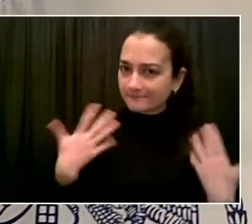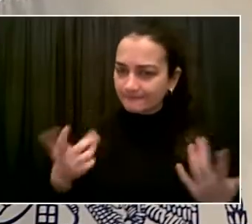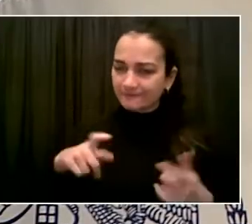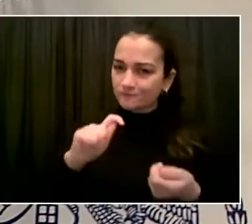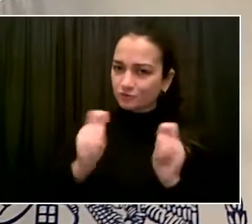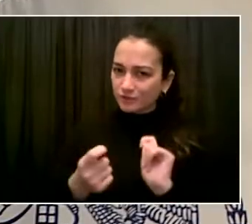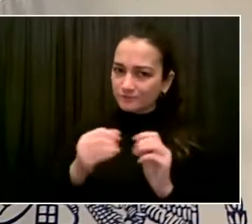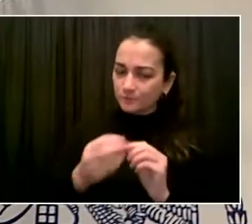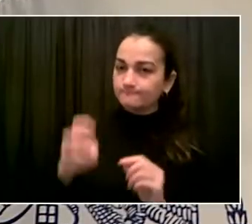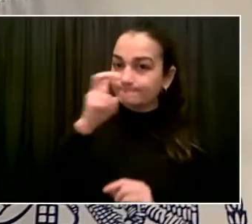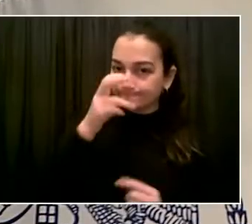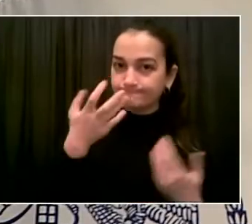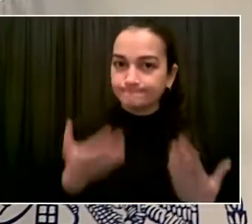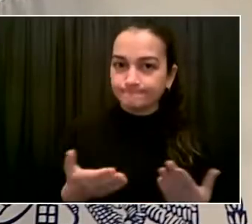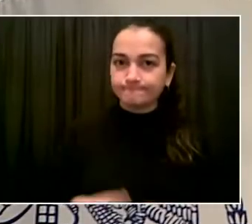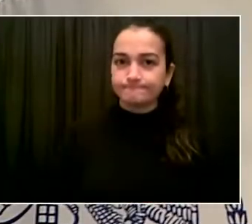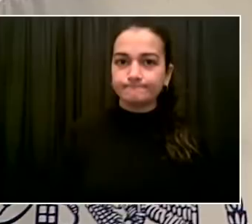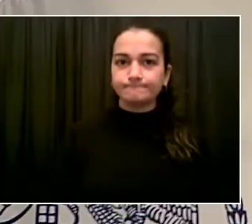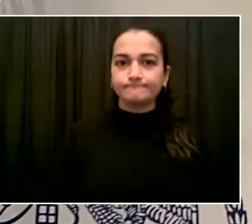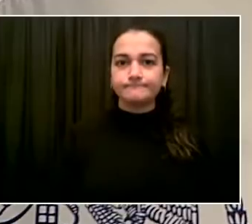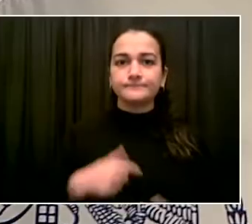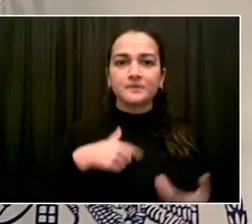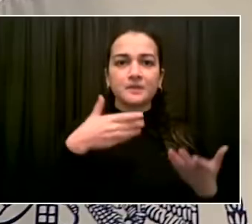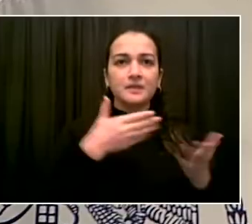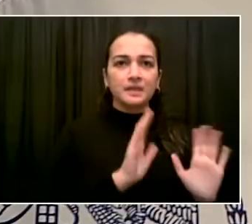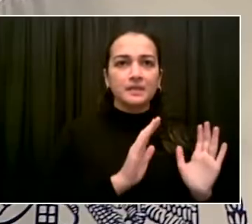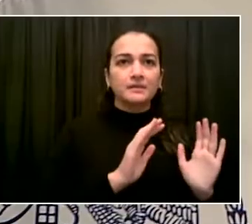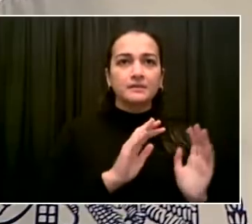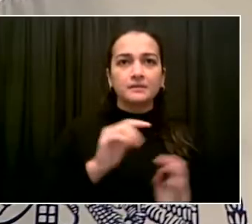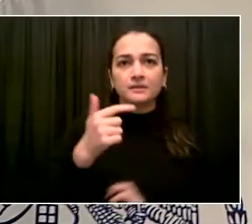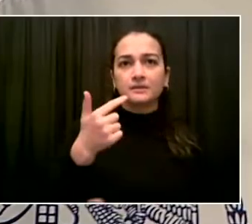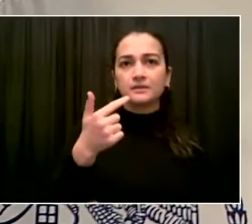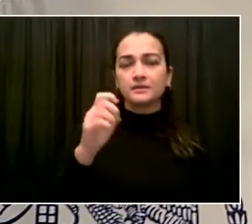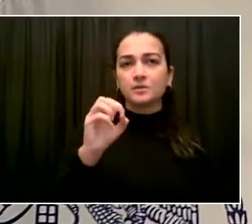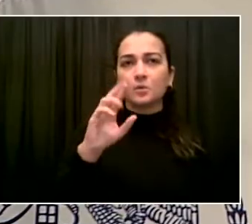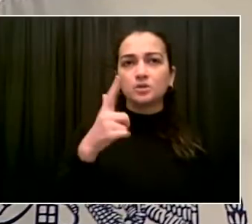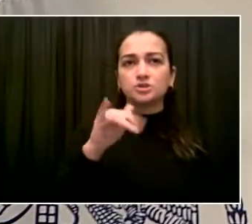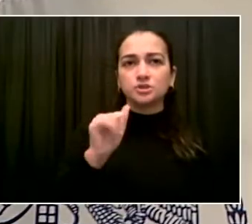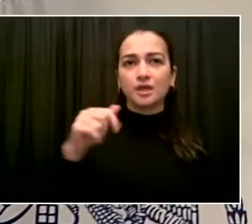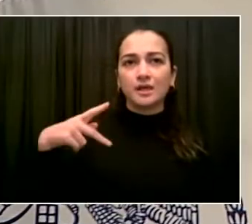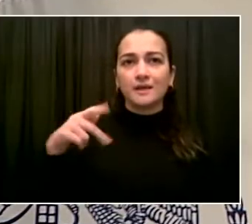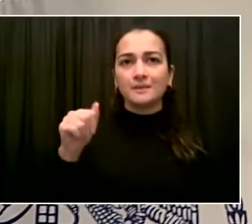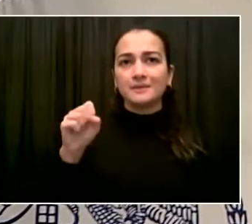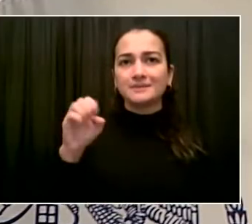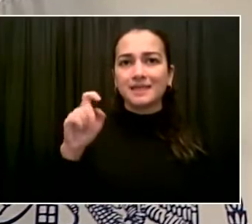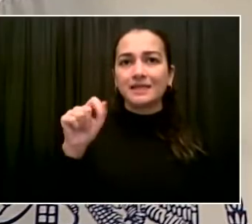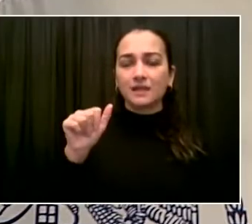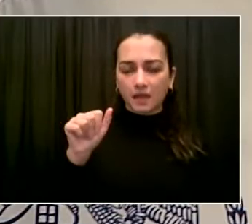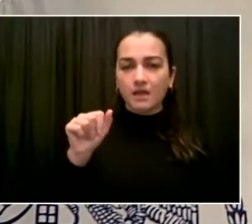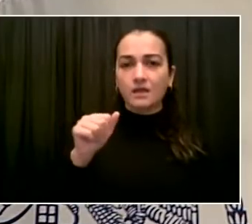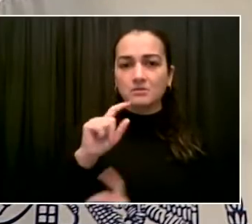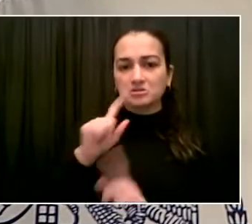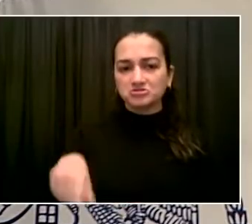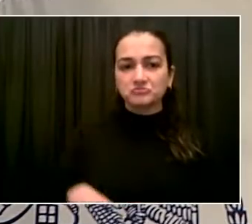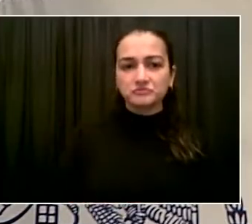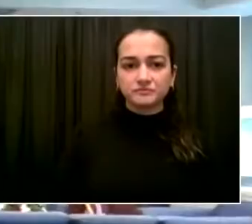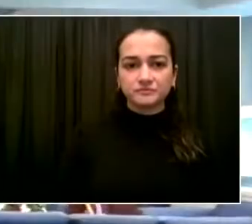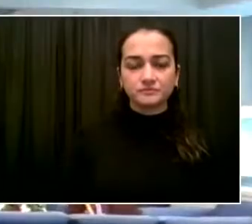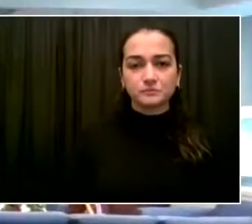SOMETHING TO PROTECT THE HEALTH OF NEW YORKERSU BT FROM A PURELY GALEL SNTADARD I WANT YOU TO HEAR FROM